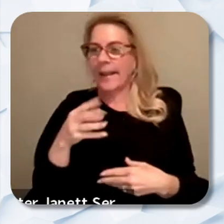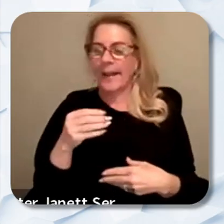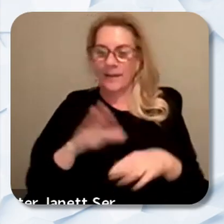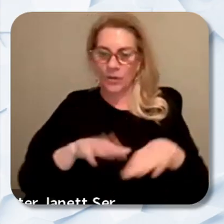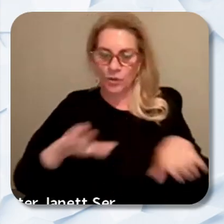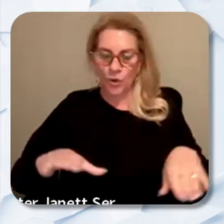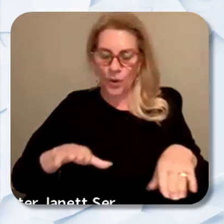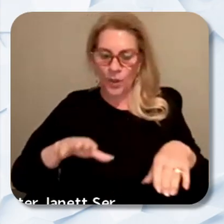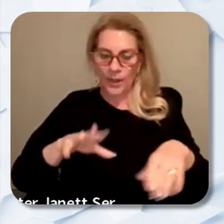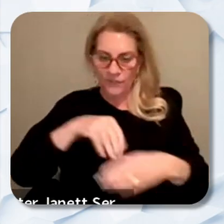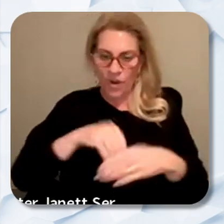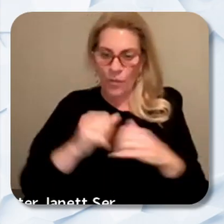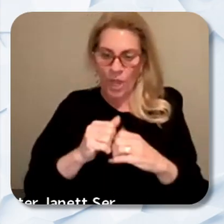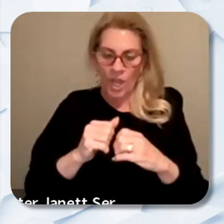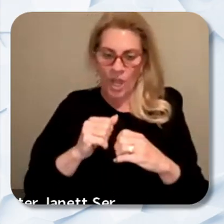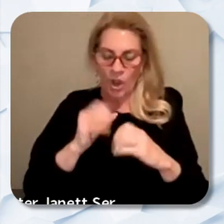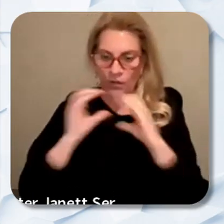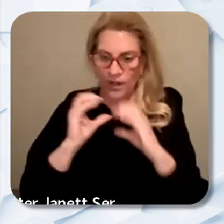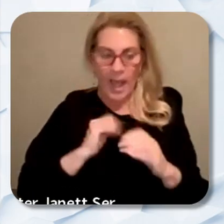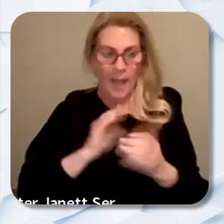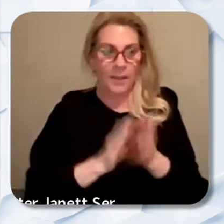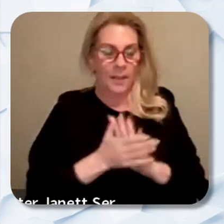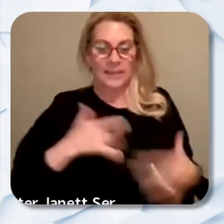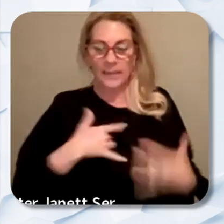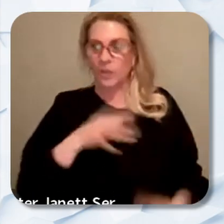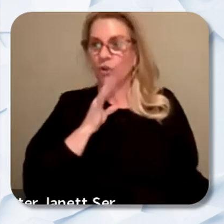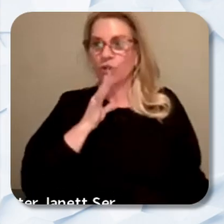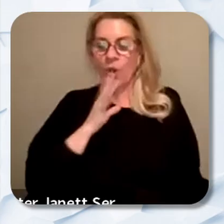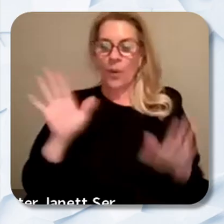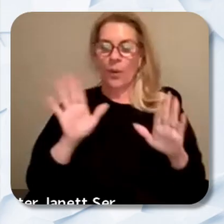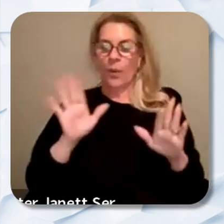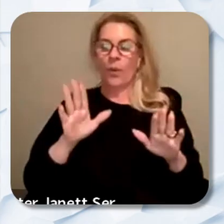conversation that I get so excited and you just talk and talk and talk and you need to teaches